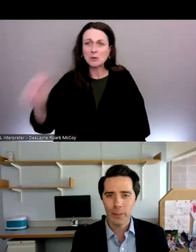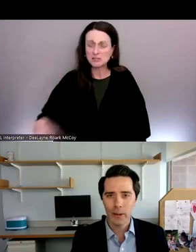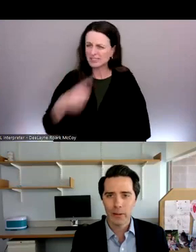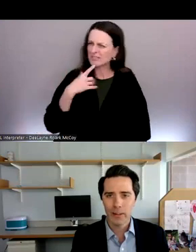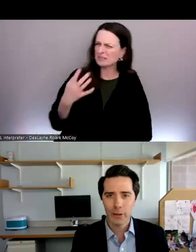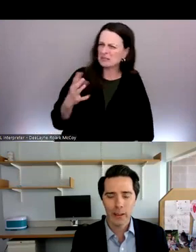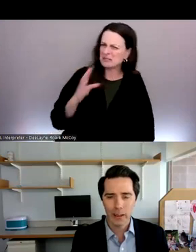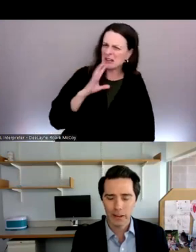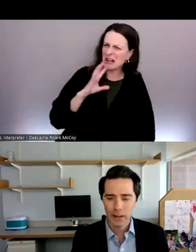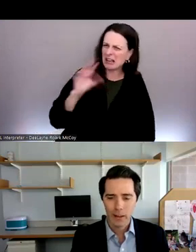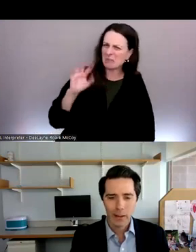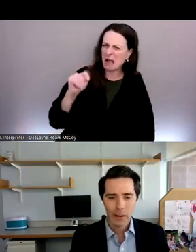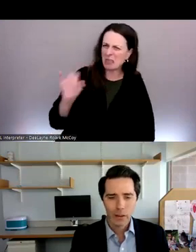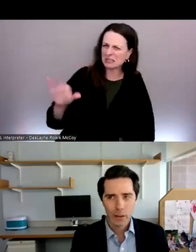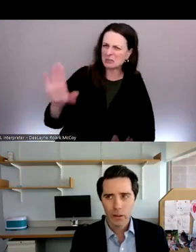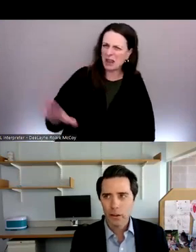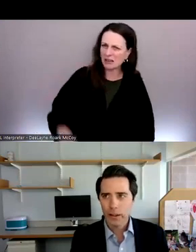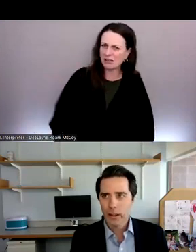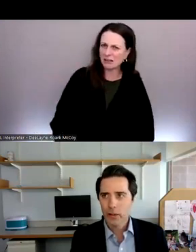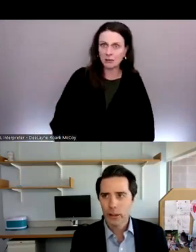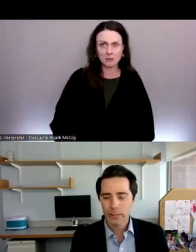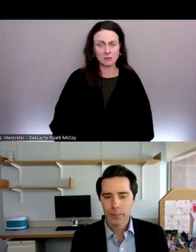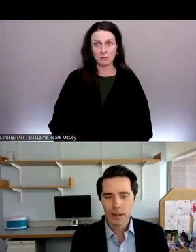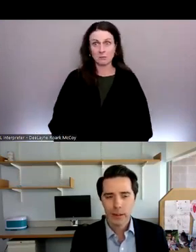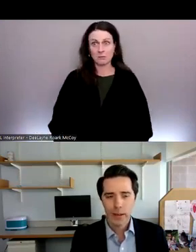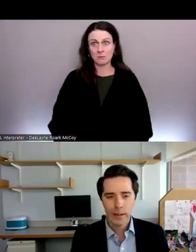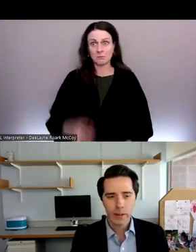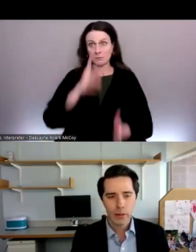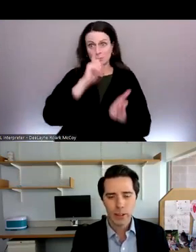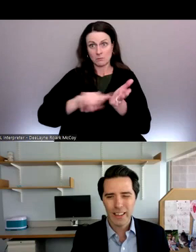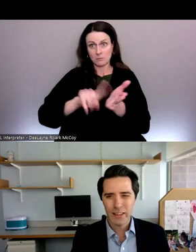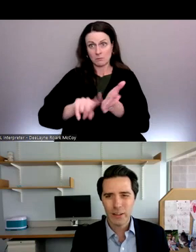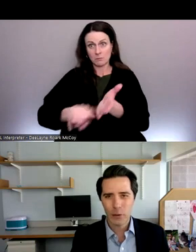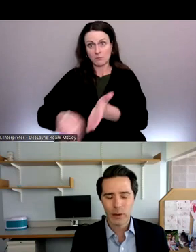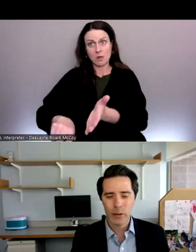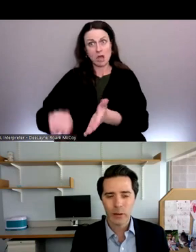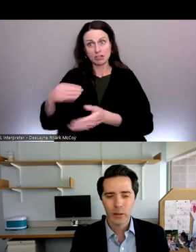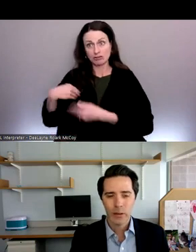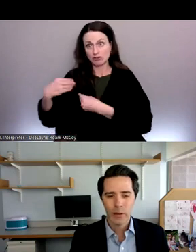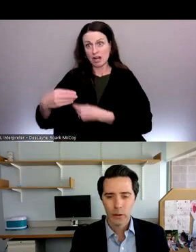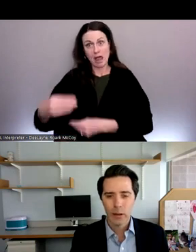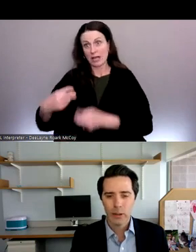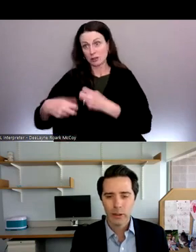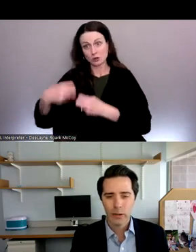talking about that's great so I started looking into it and these